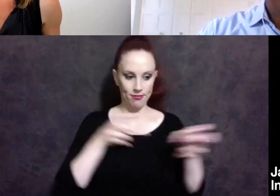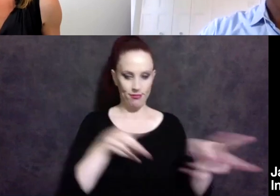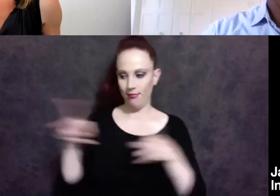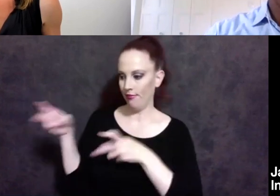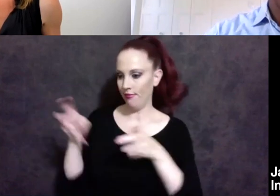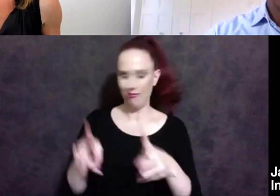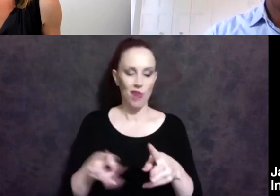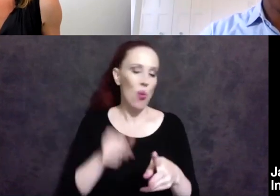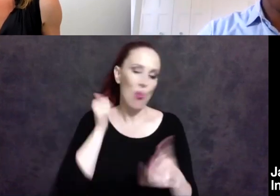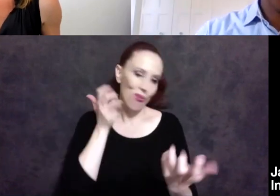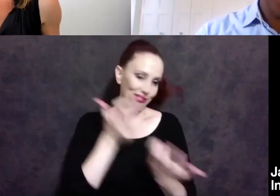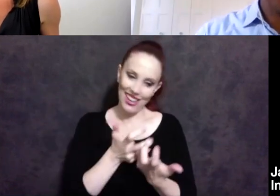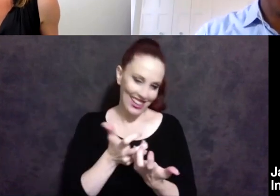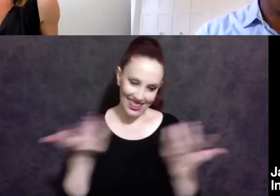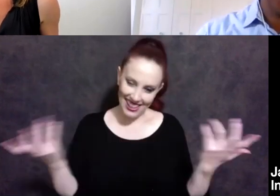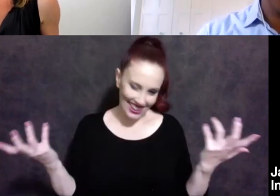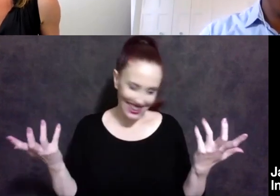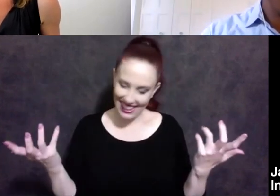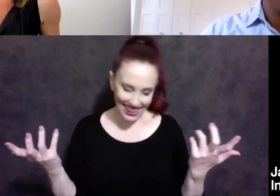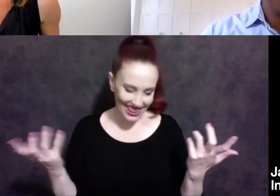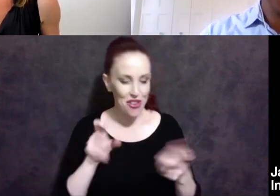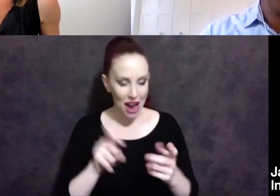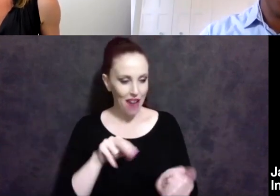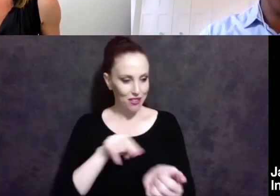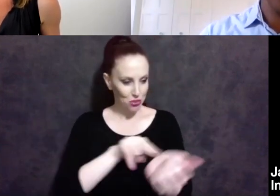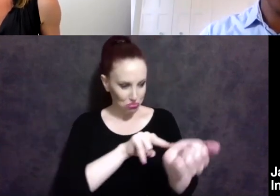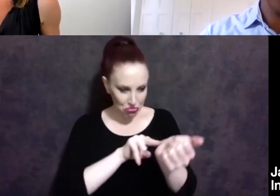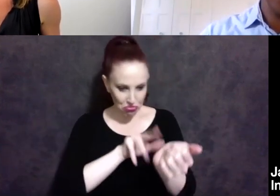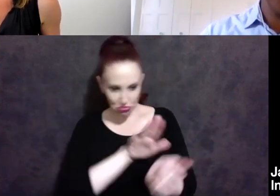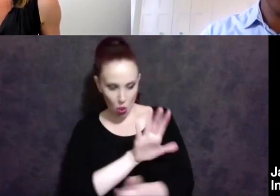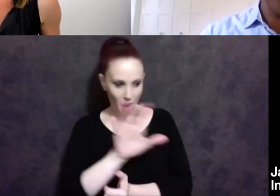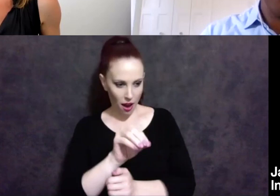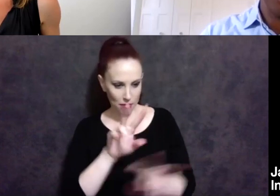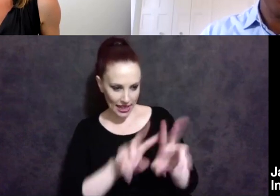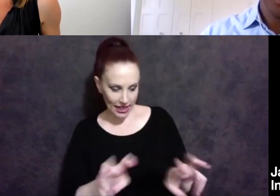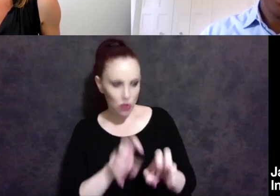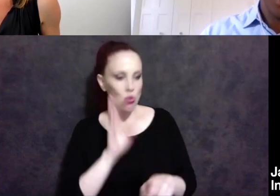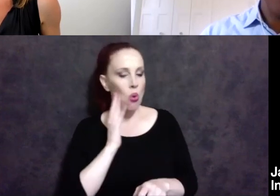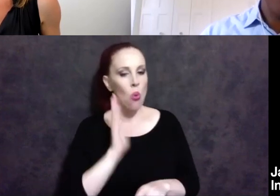going to fit because you have to know your company and to know your people but there